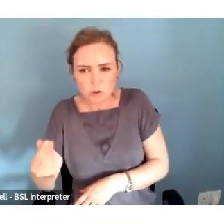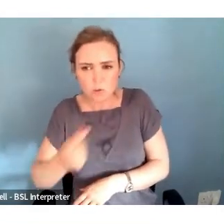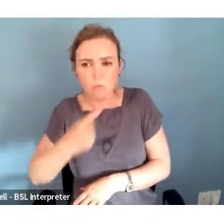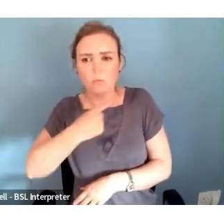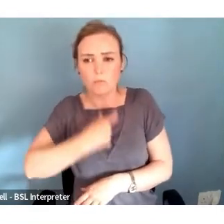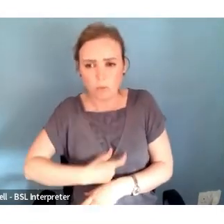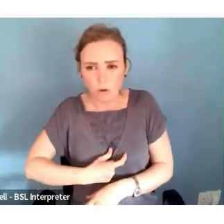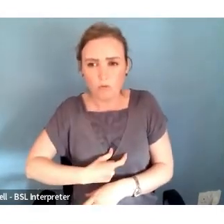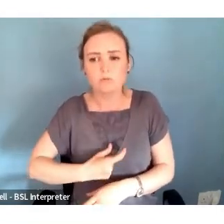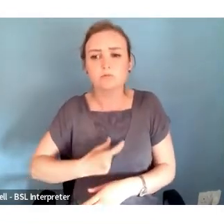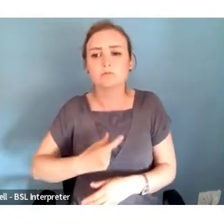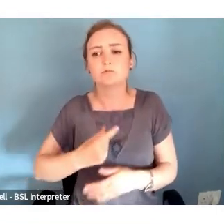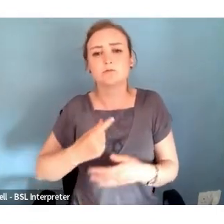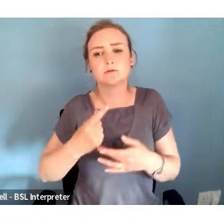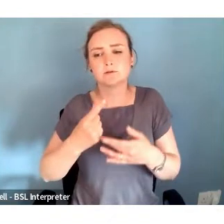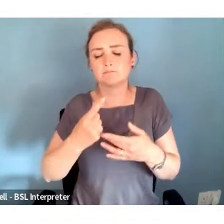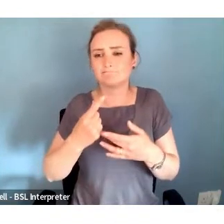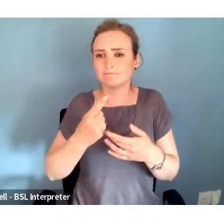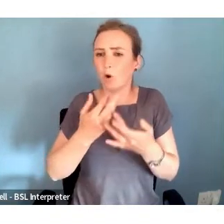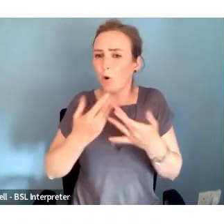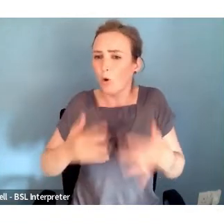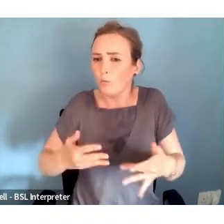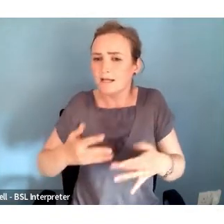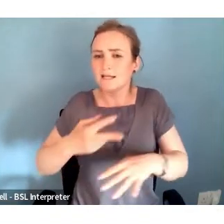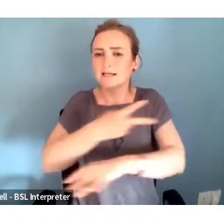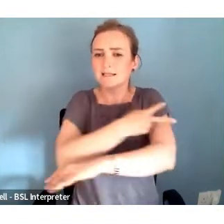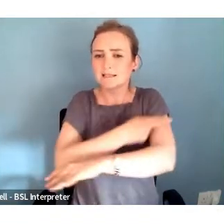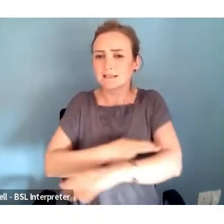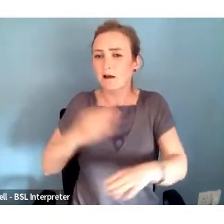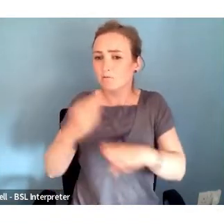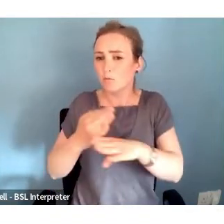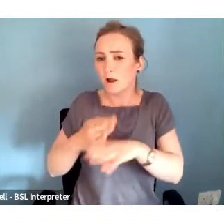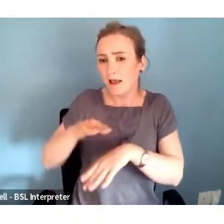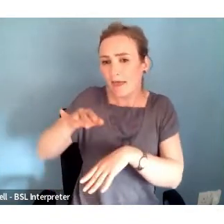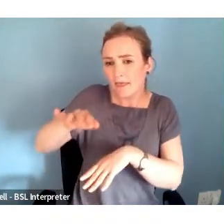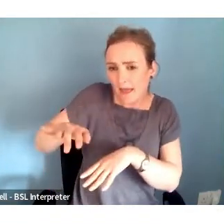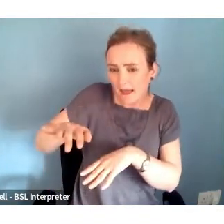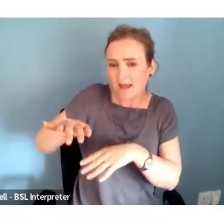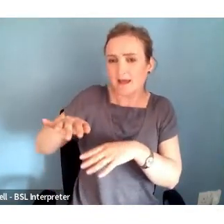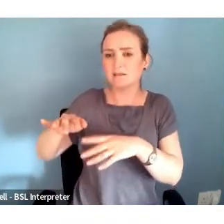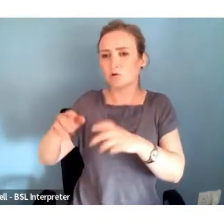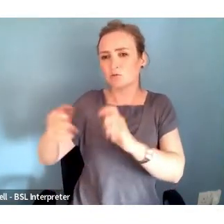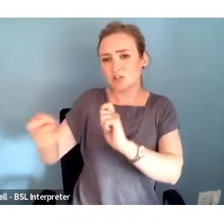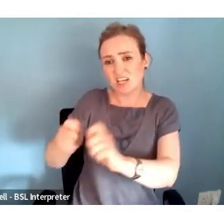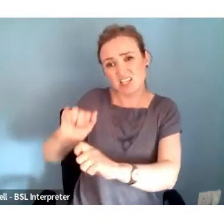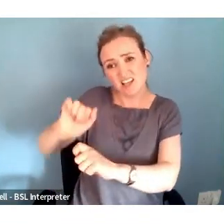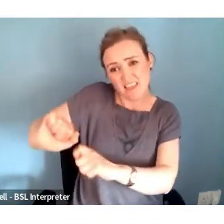in that and obviously that is a much big ger process to change, going through consultation, et cetera